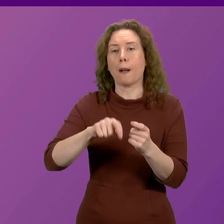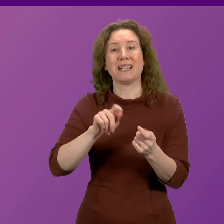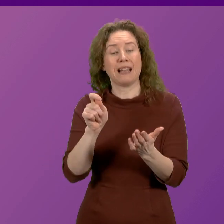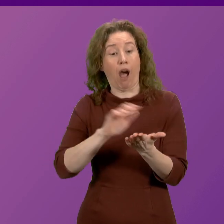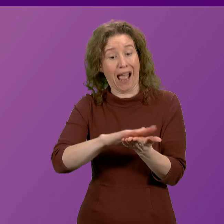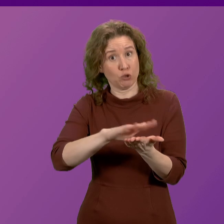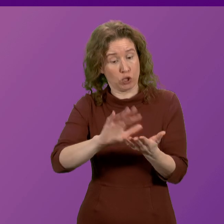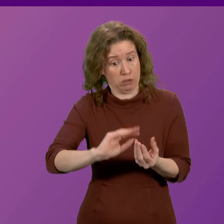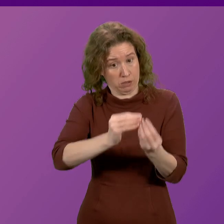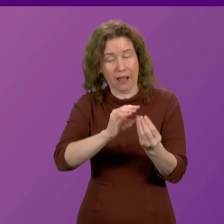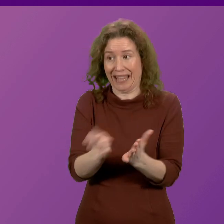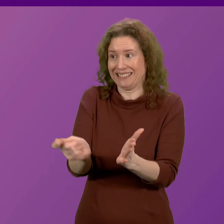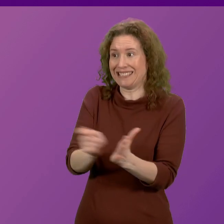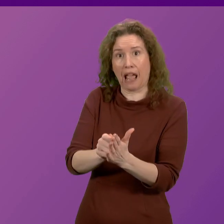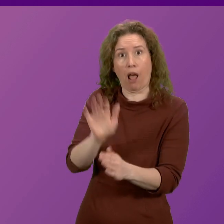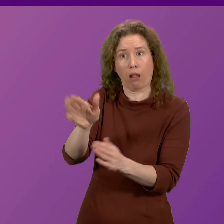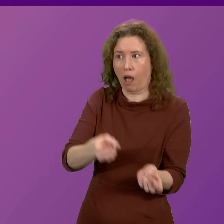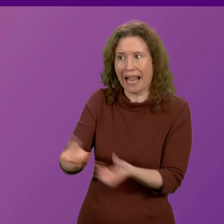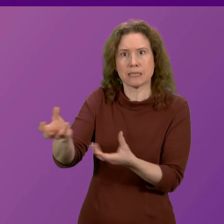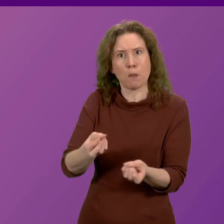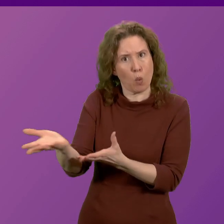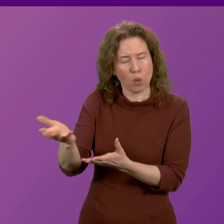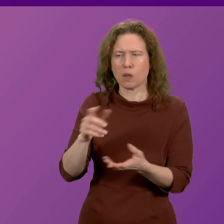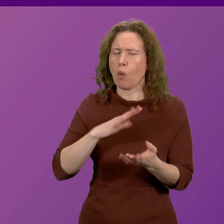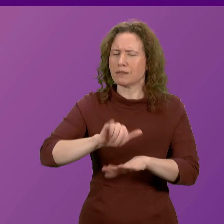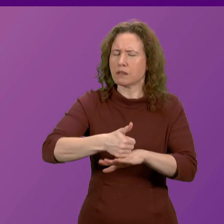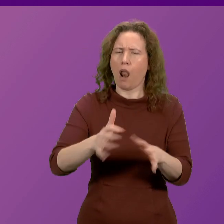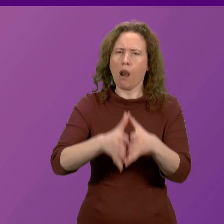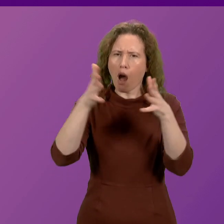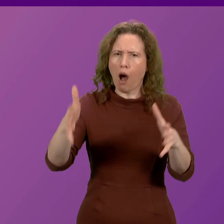sets out the key steps required to establish large-scale hydrogen production domestically,